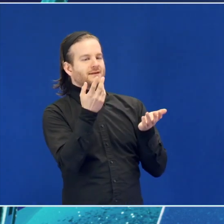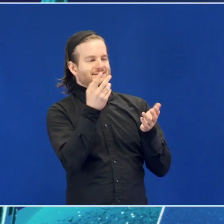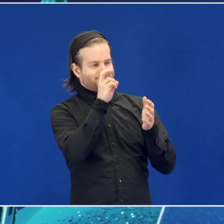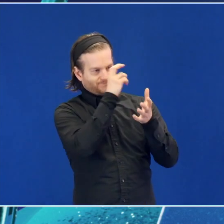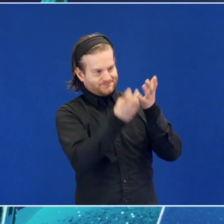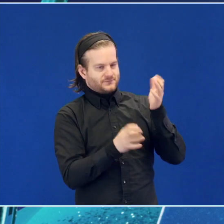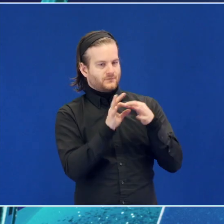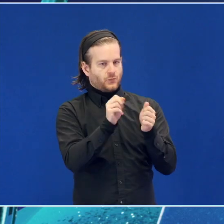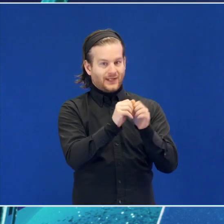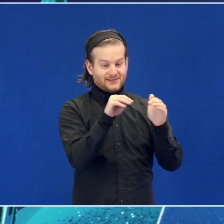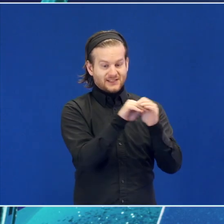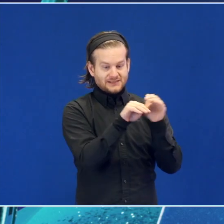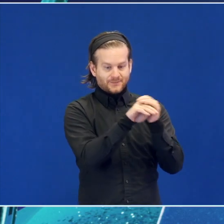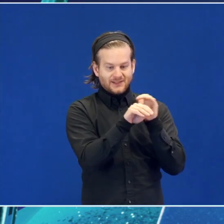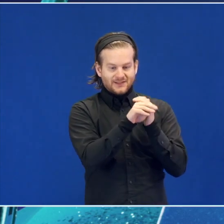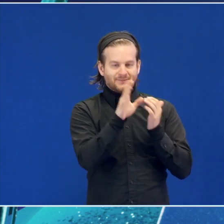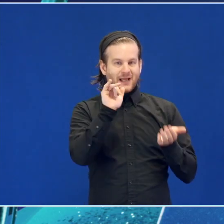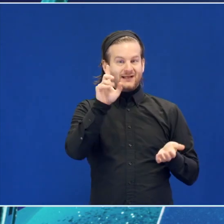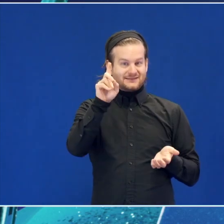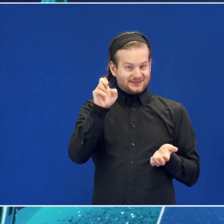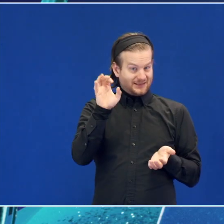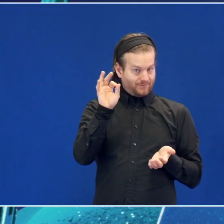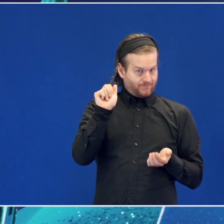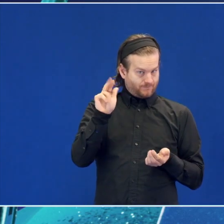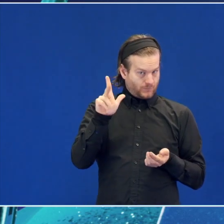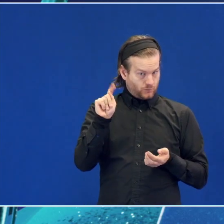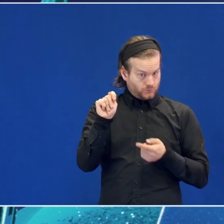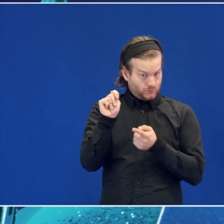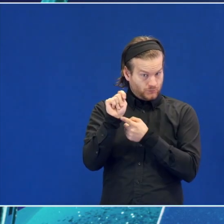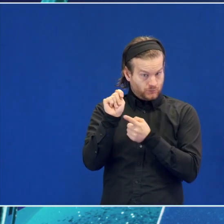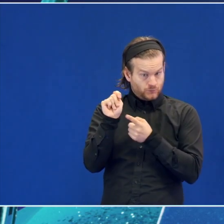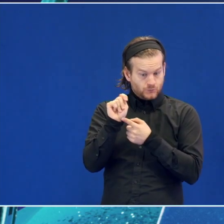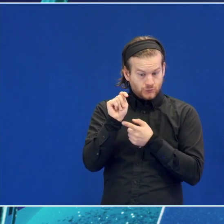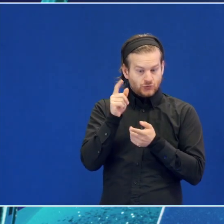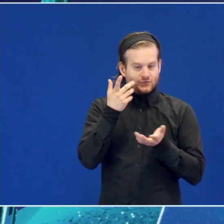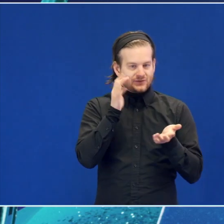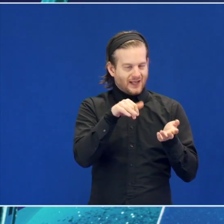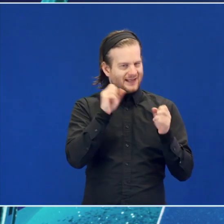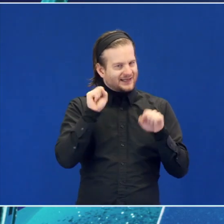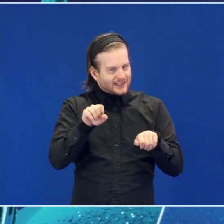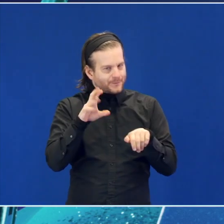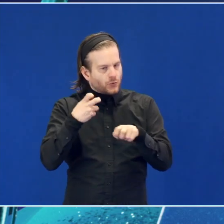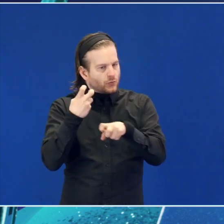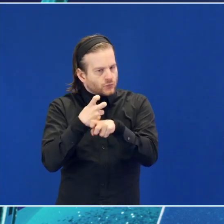like a toggle switch or something with like validation or helper text, et cetera.